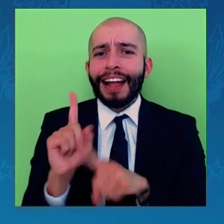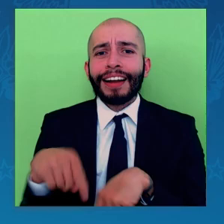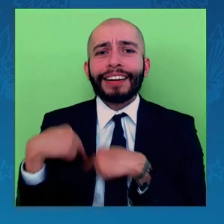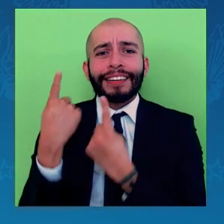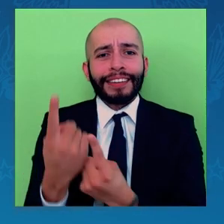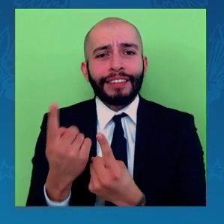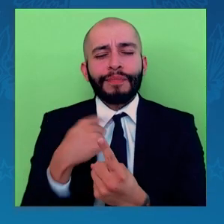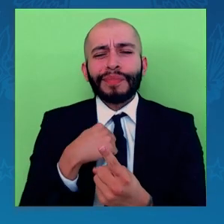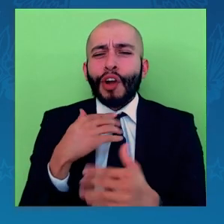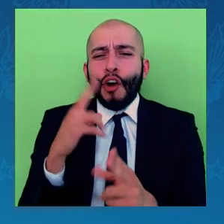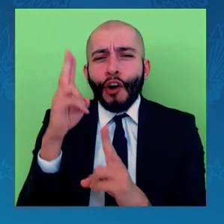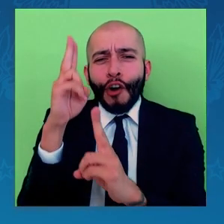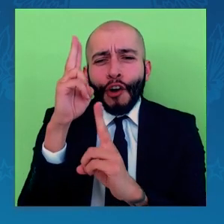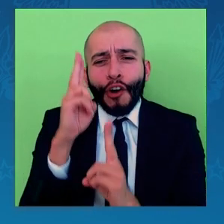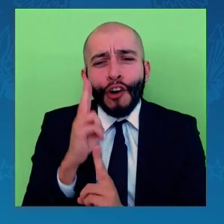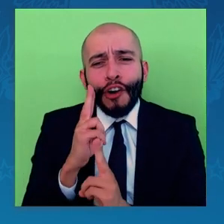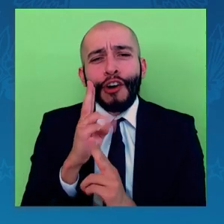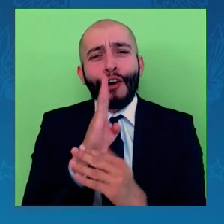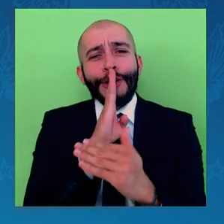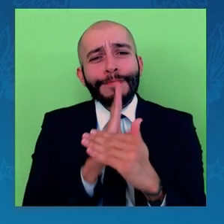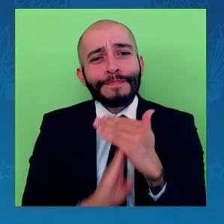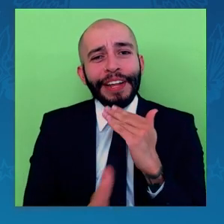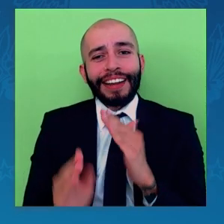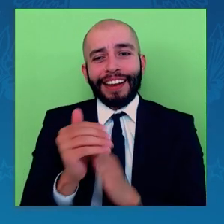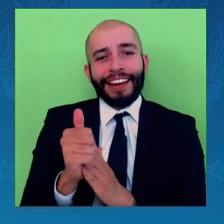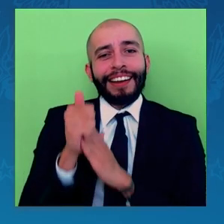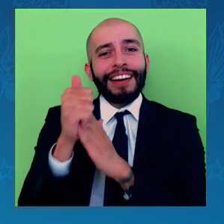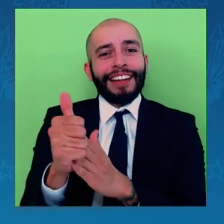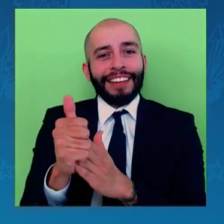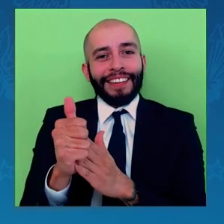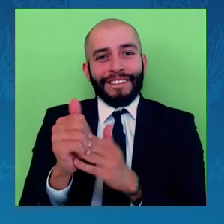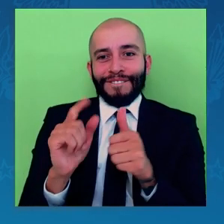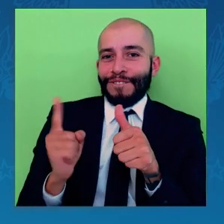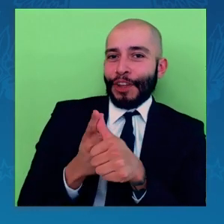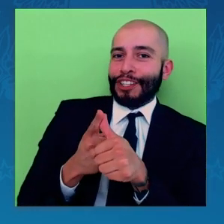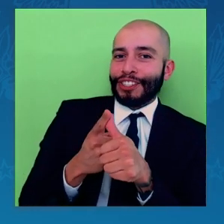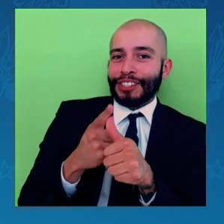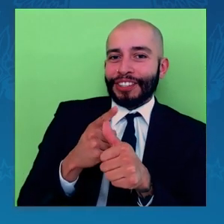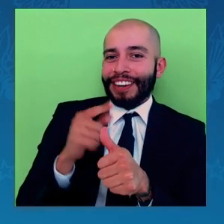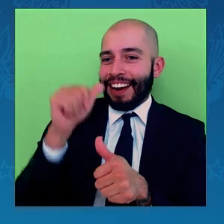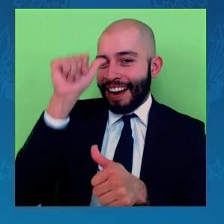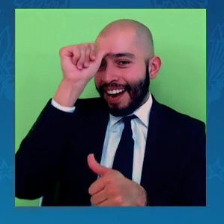and first Indian-American vice president of the United States. That is a privilege I will never forget.